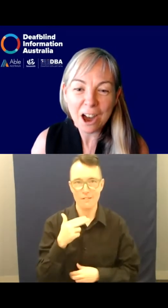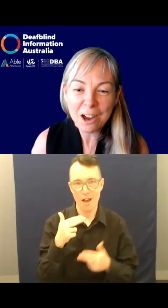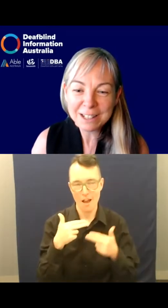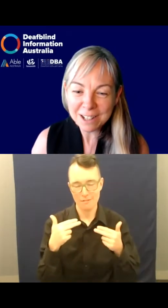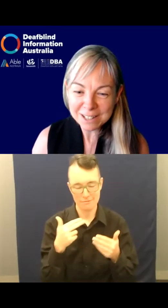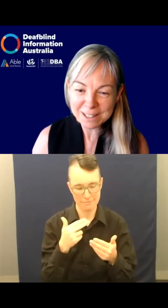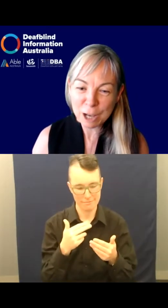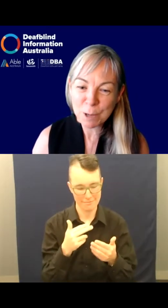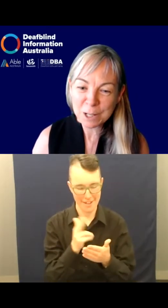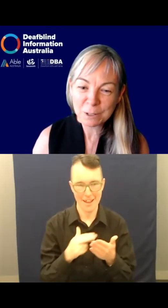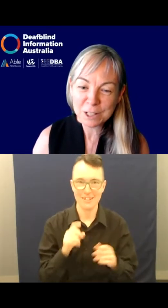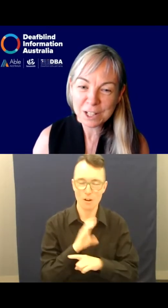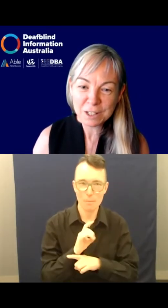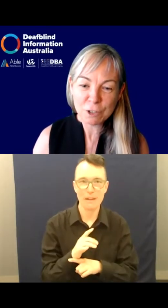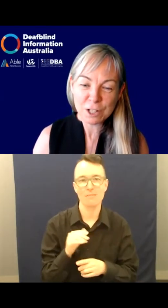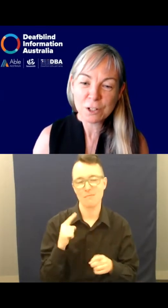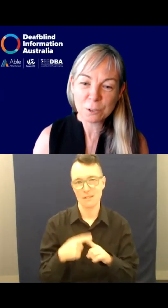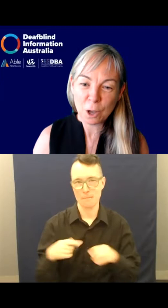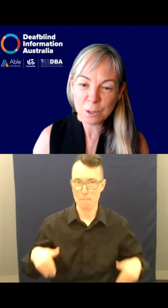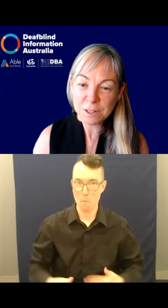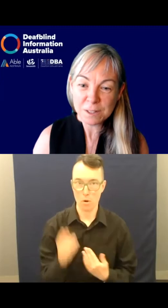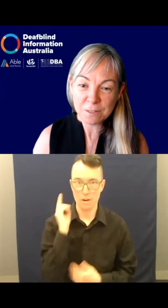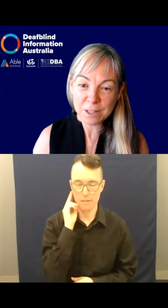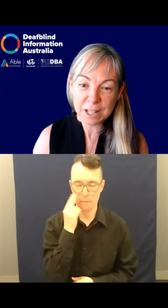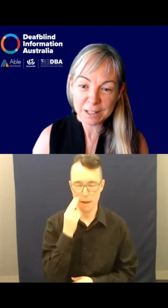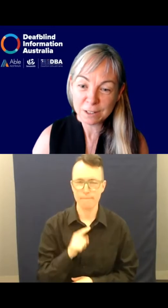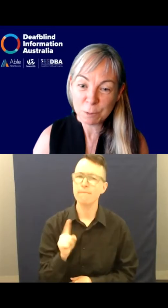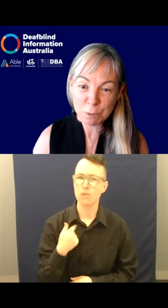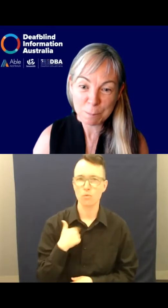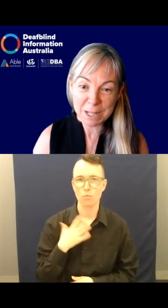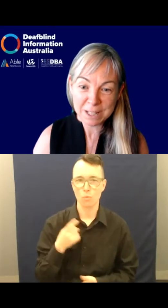I would like to start by acknowledging the traditional owners of the lands we are meeting,